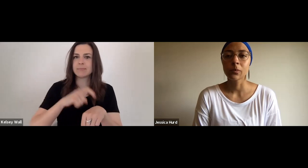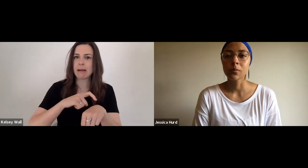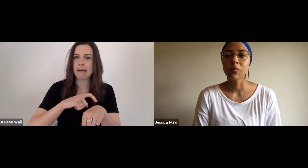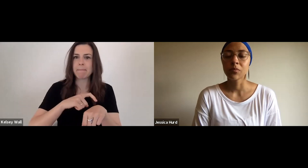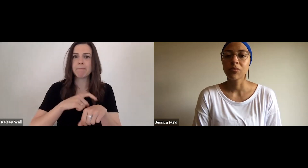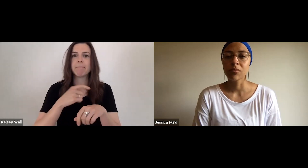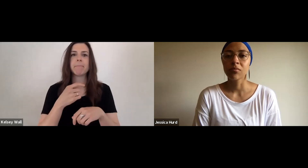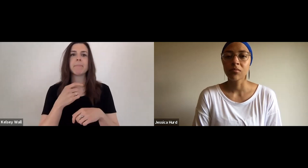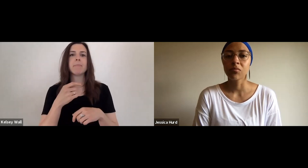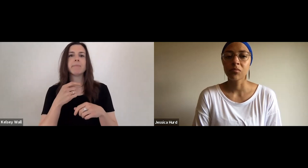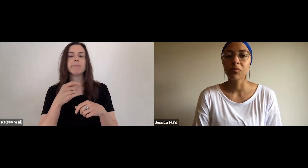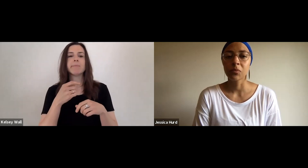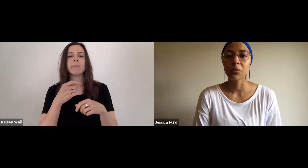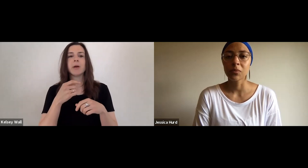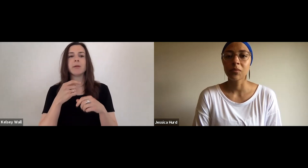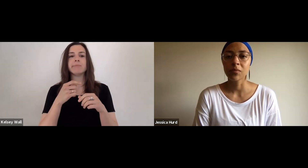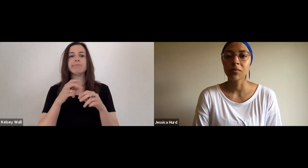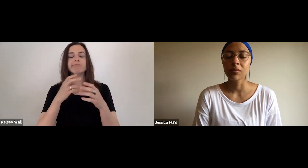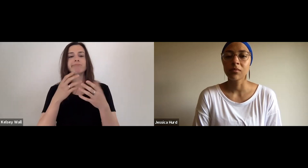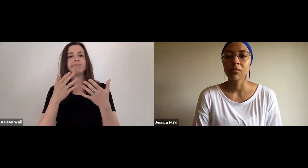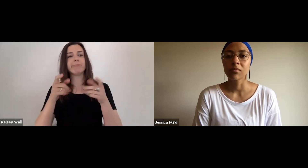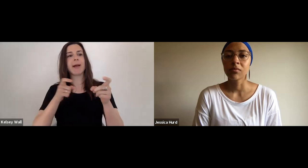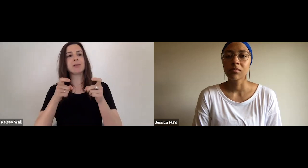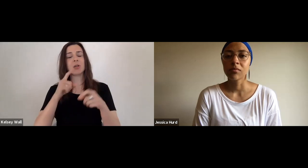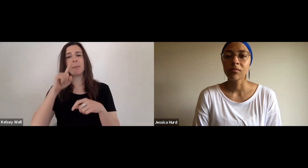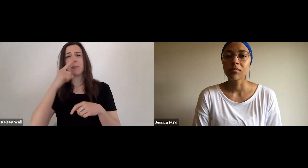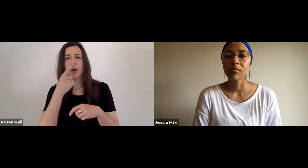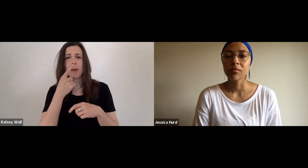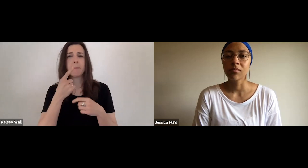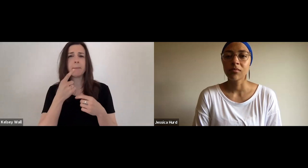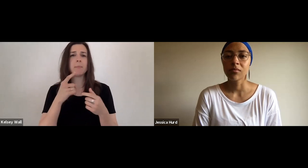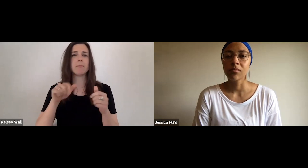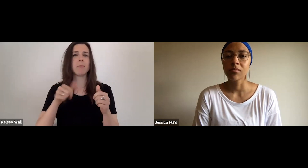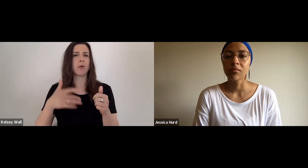there's no right way or wrong way to spend the time that you have right now at home.